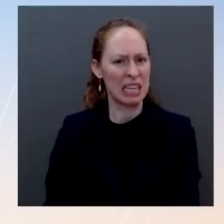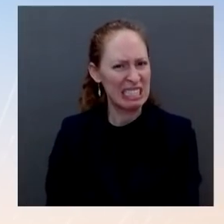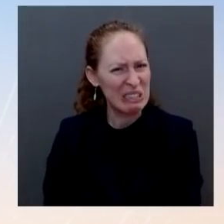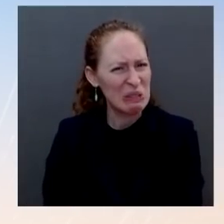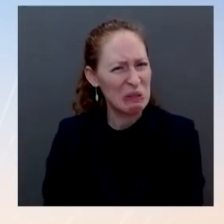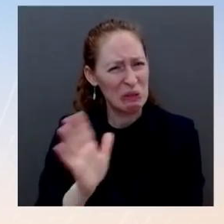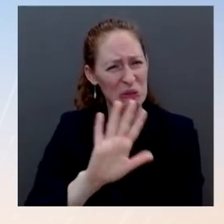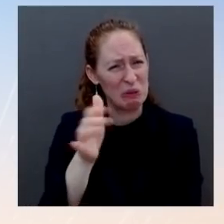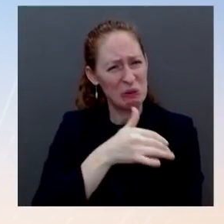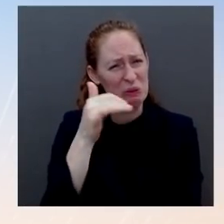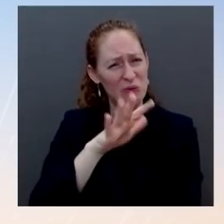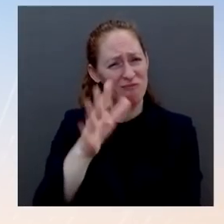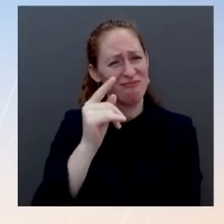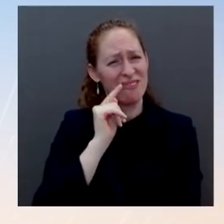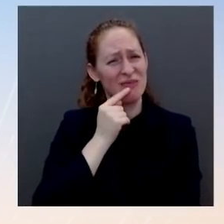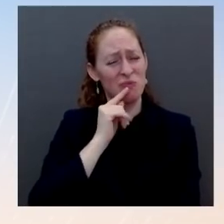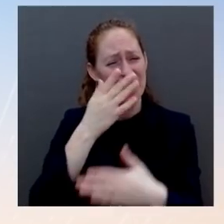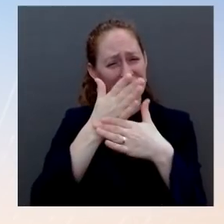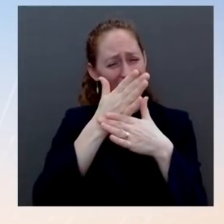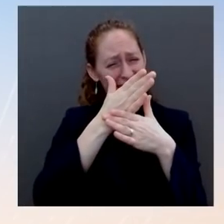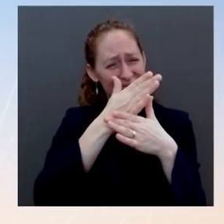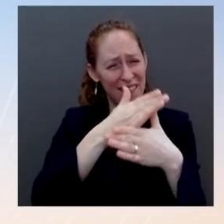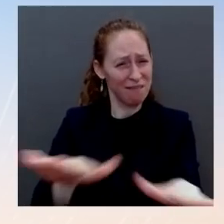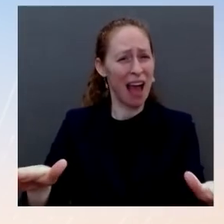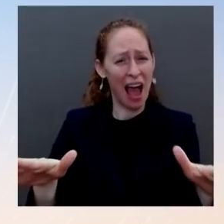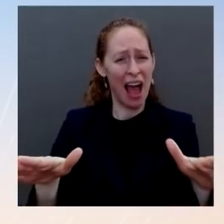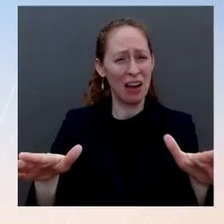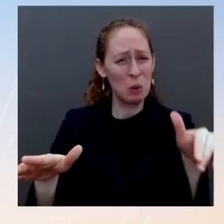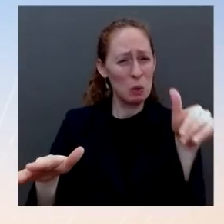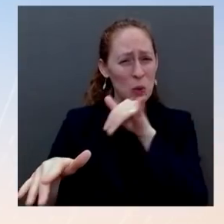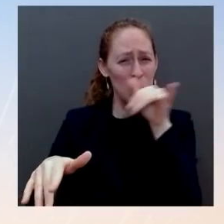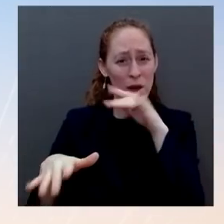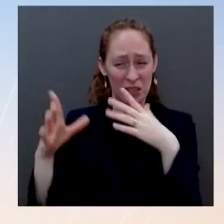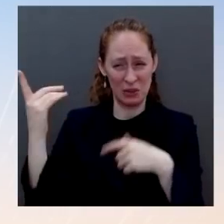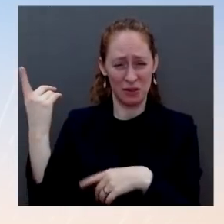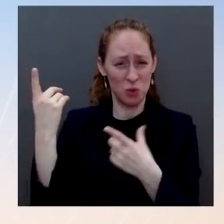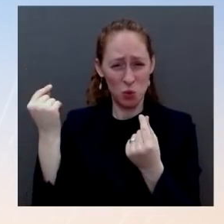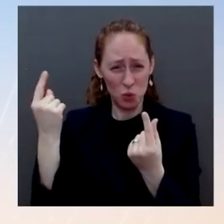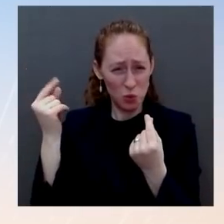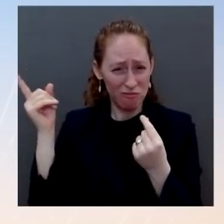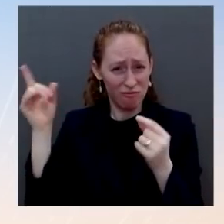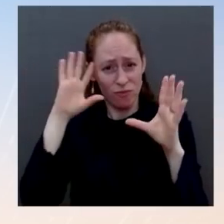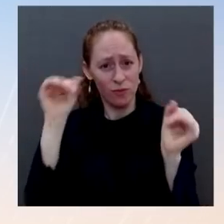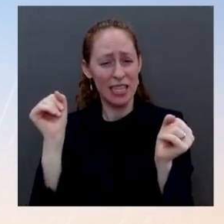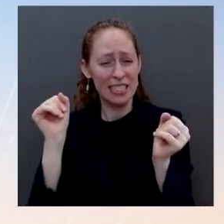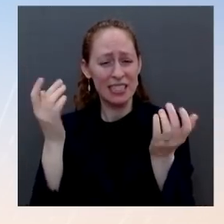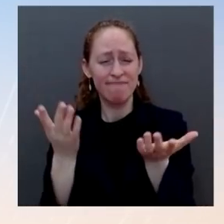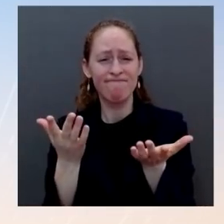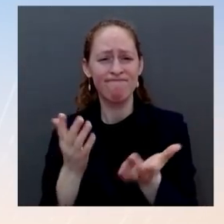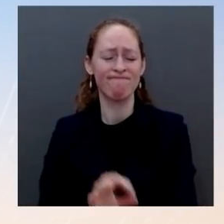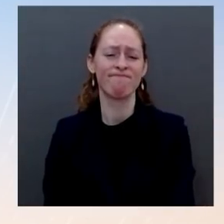that I don't think calling this, the events of today, a partisan issue or suggesting